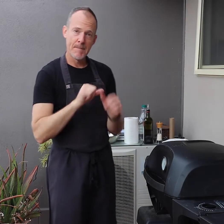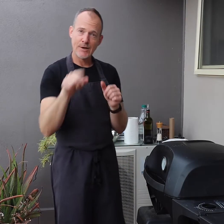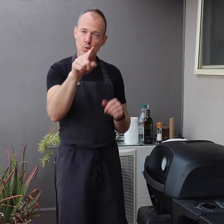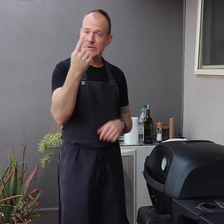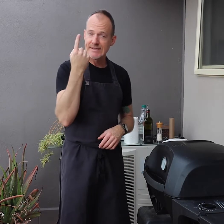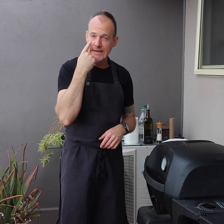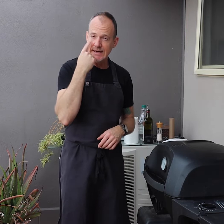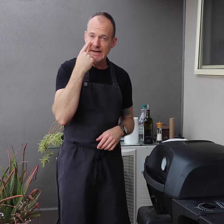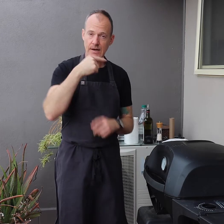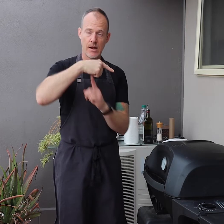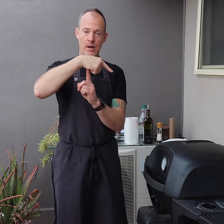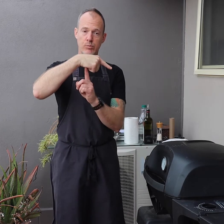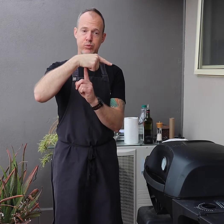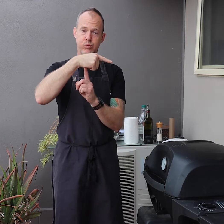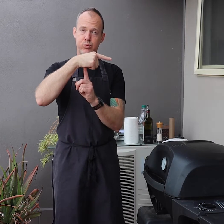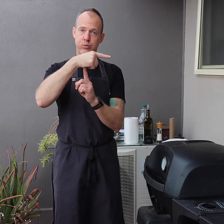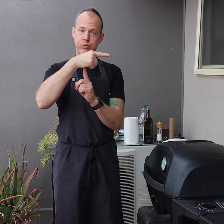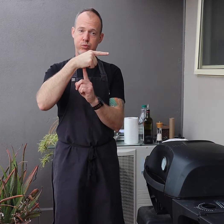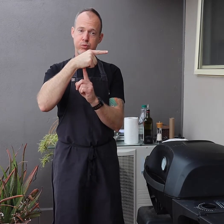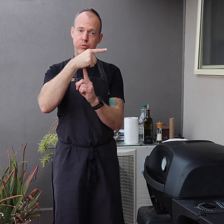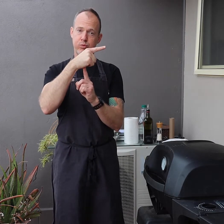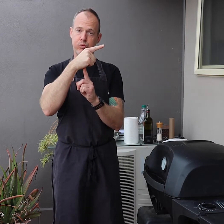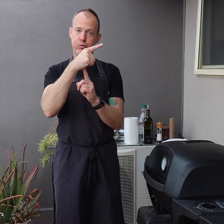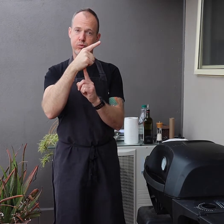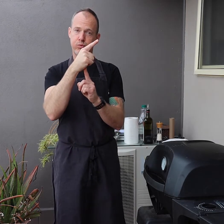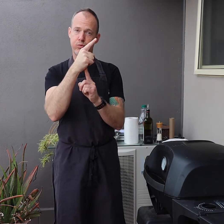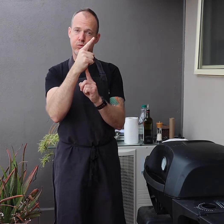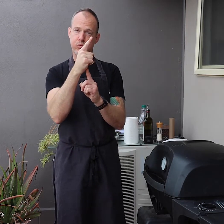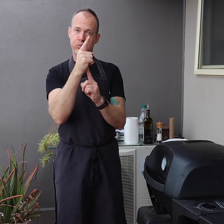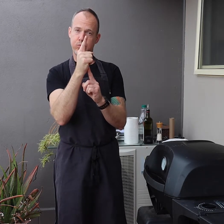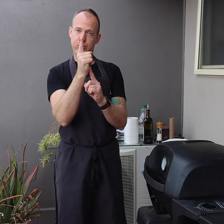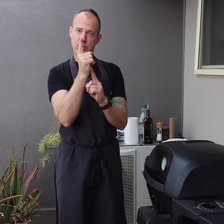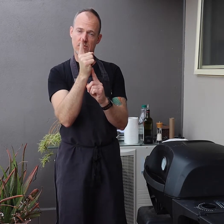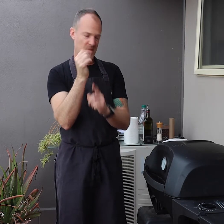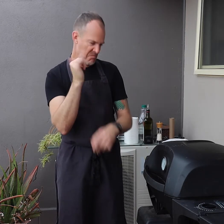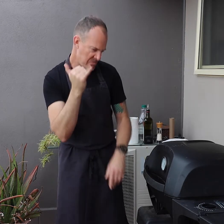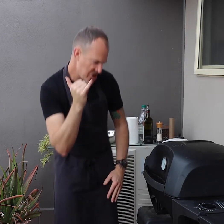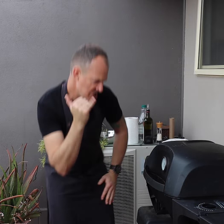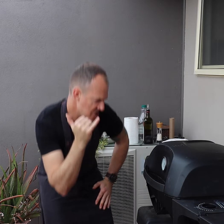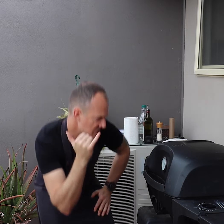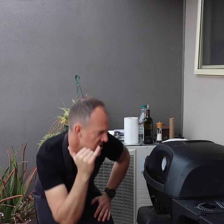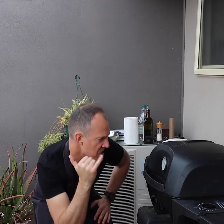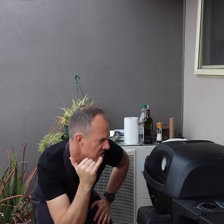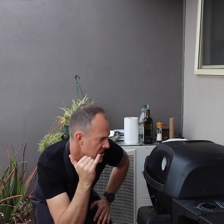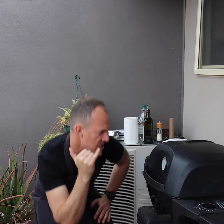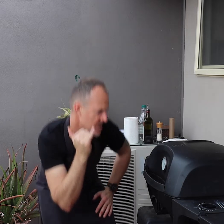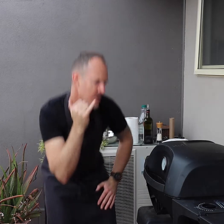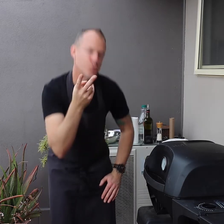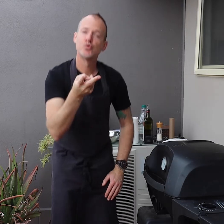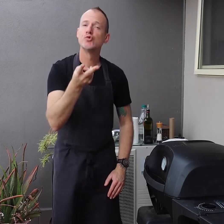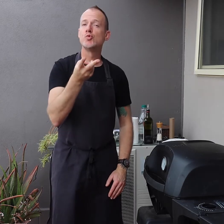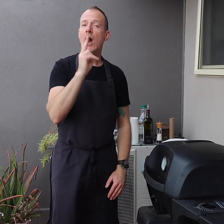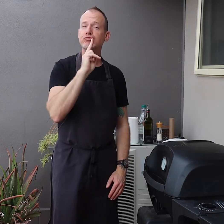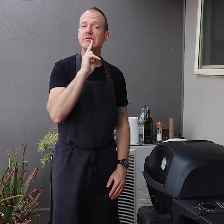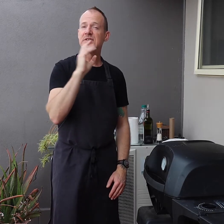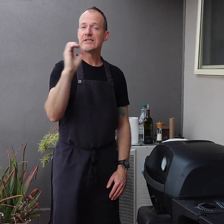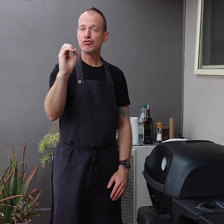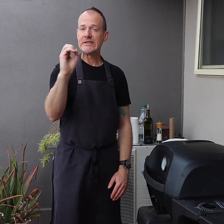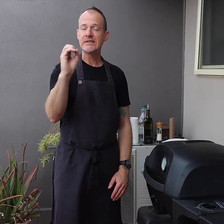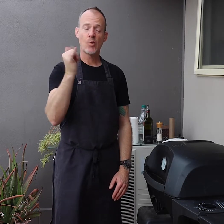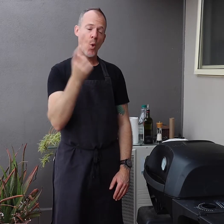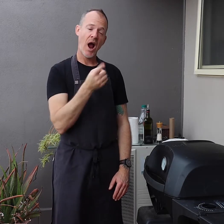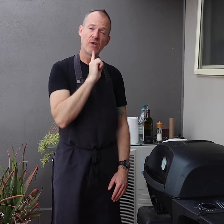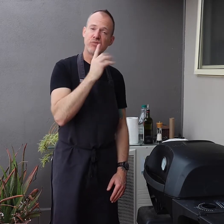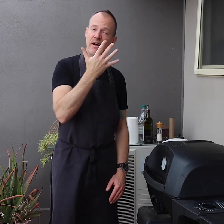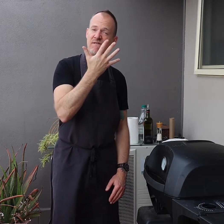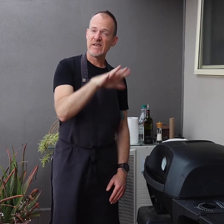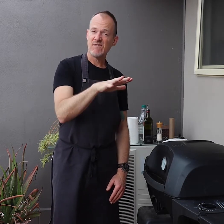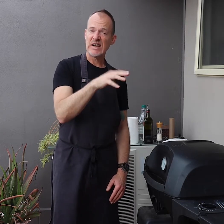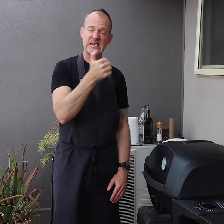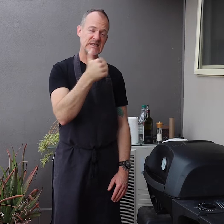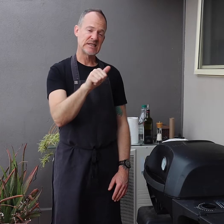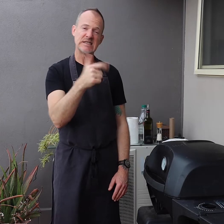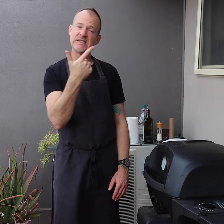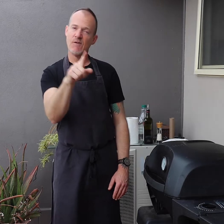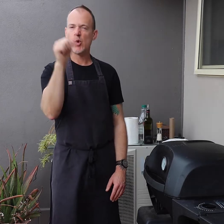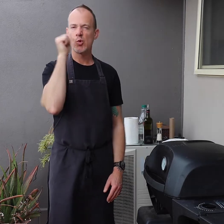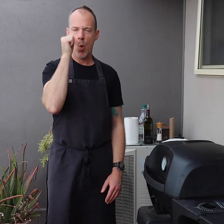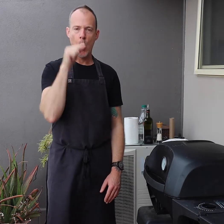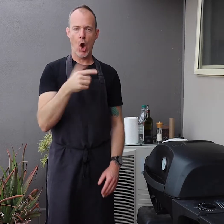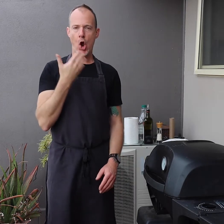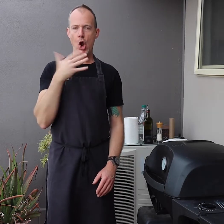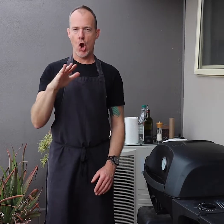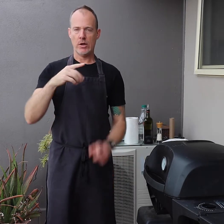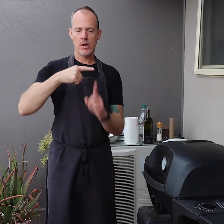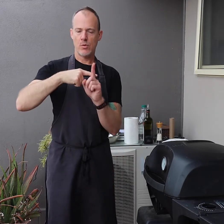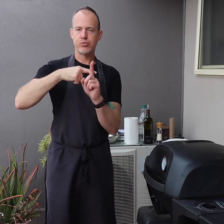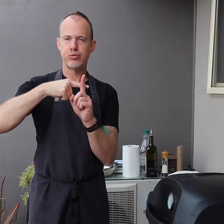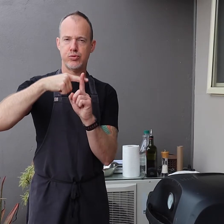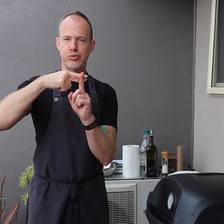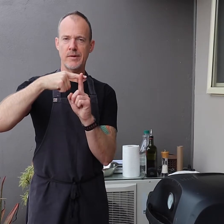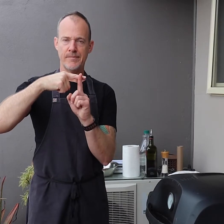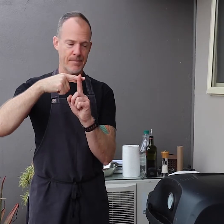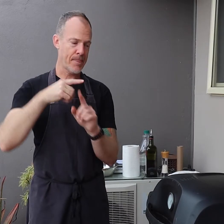Make sure you can see the gauge moving up to reach high, say 200 degrees or 150, 160, 170, you know, high temperatures.